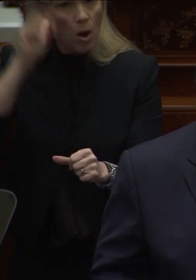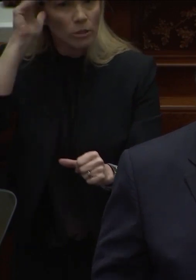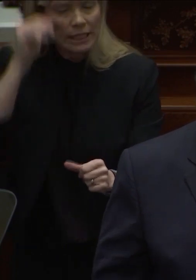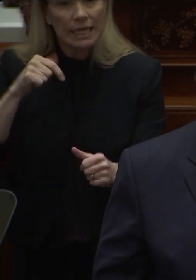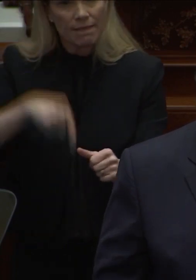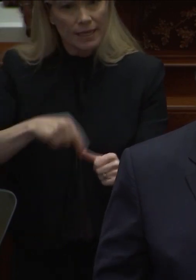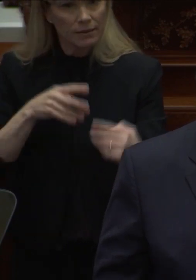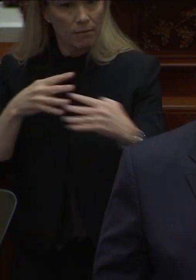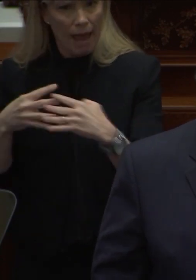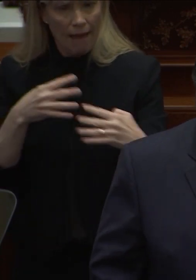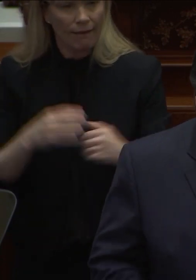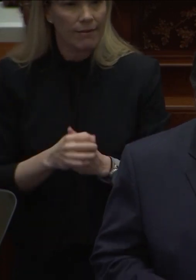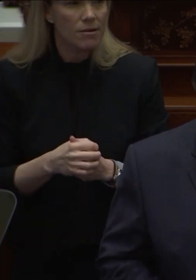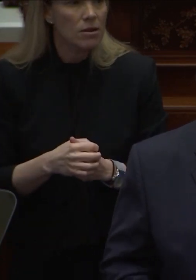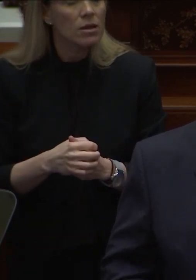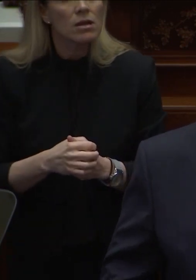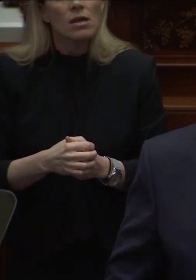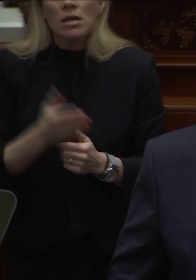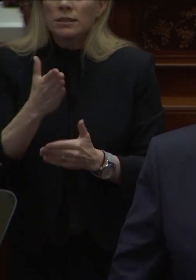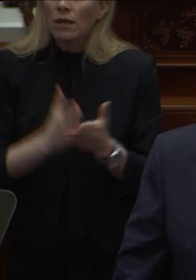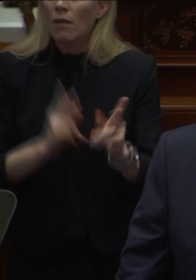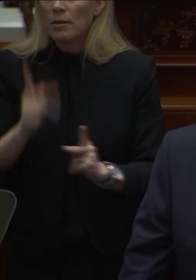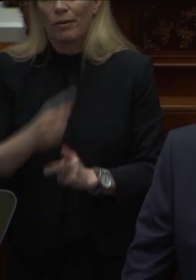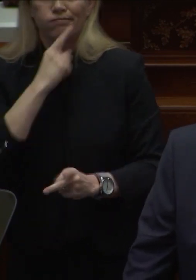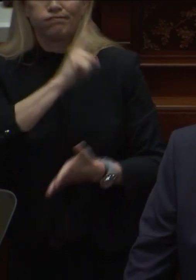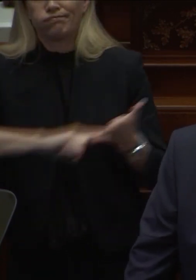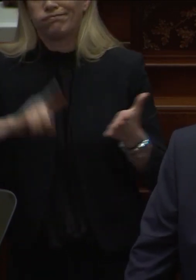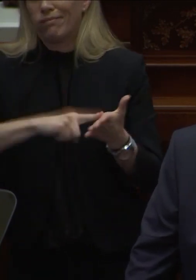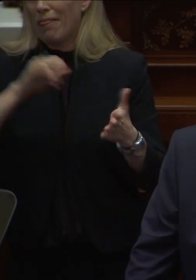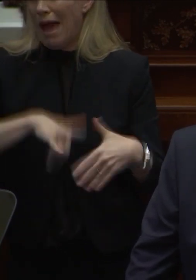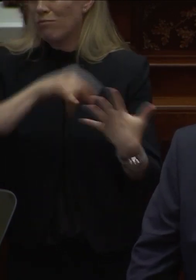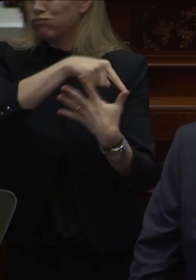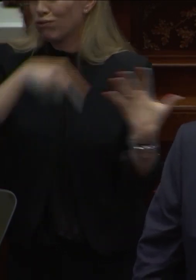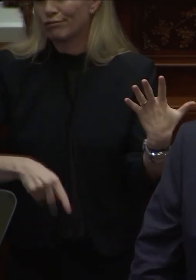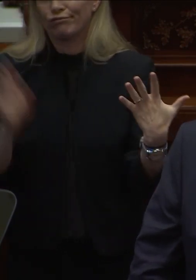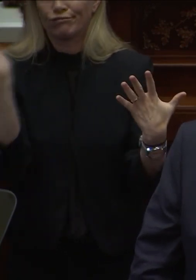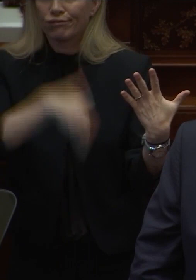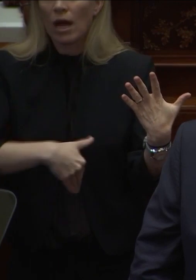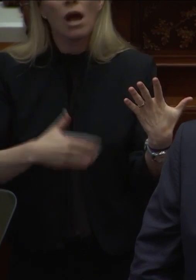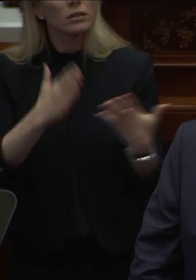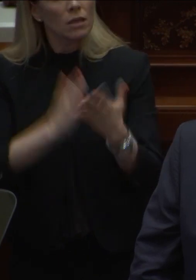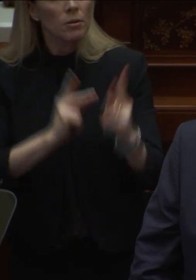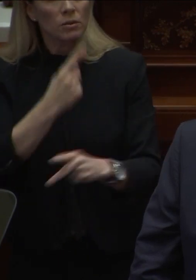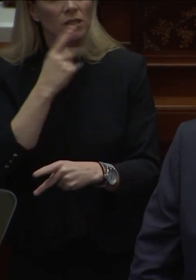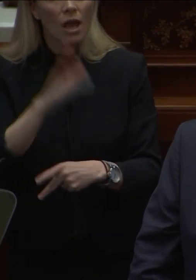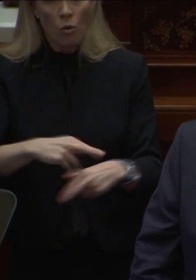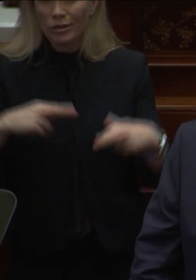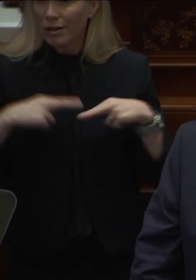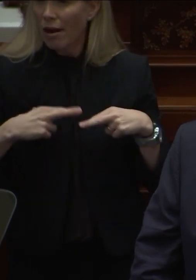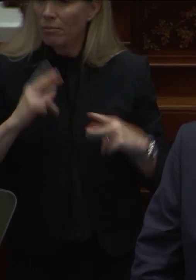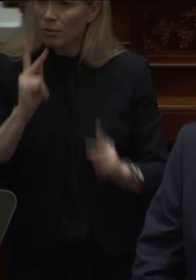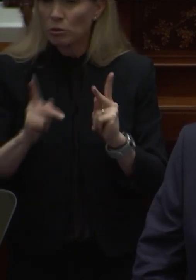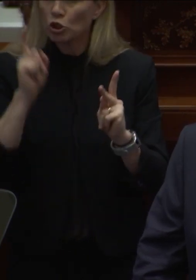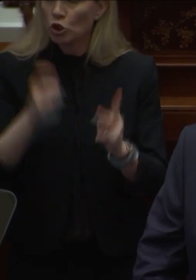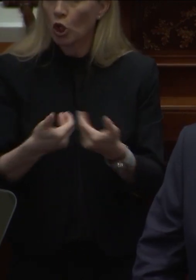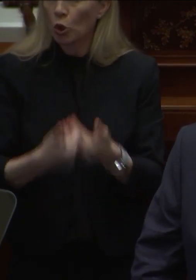AND WE MUST BE CONSISTENT AND PERSISTENT IN THIS BATTLE. SOME WILL CRITICIZE THIS